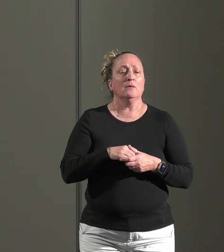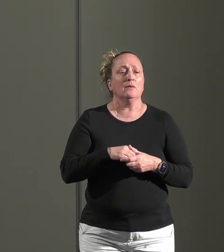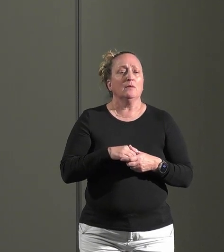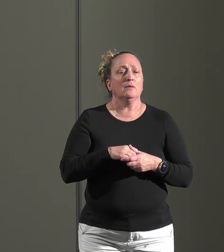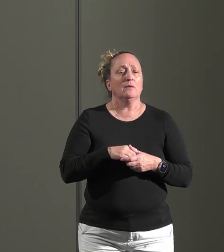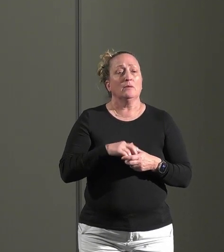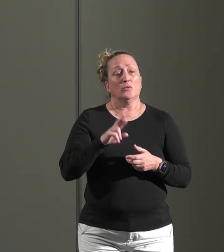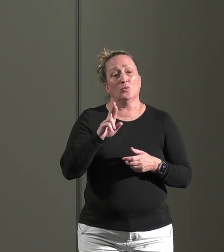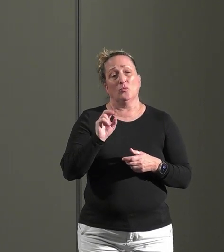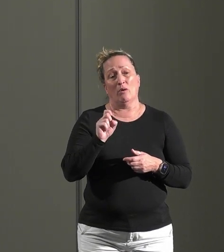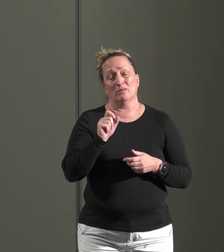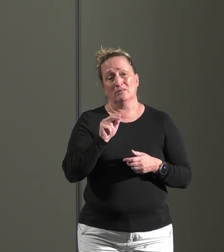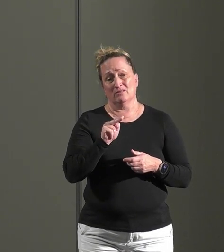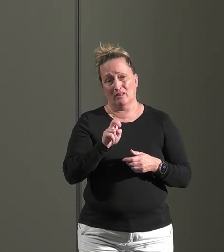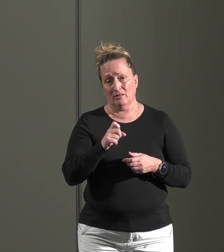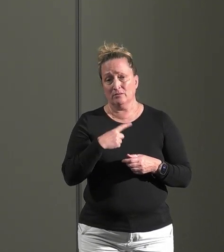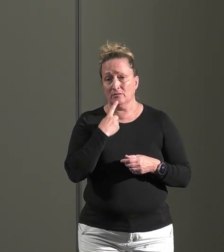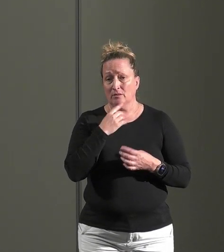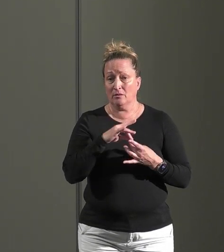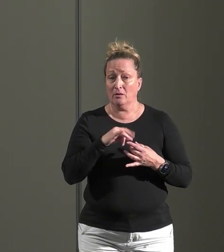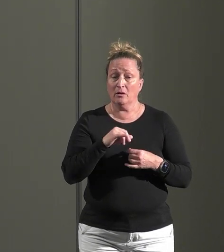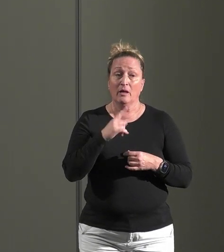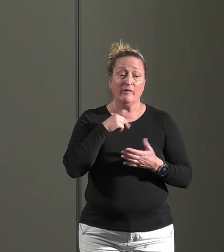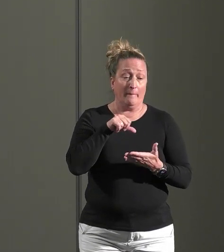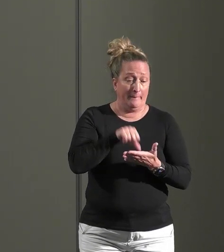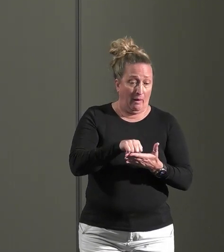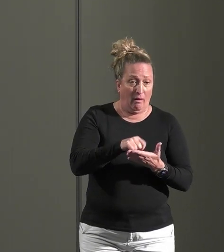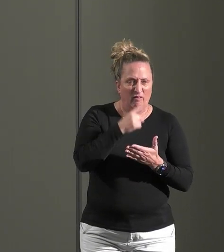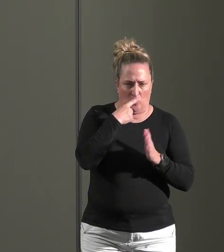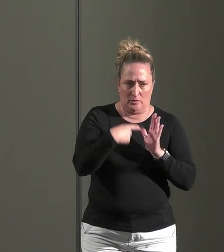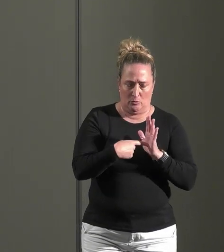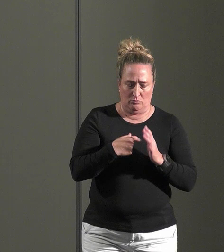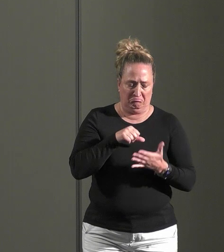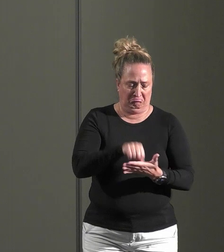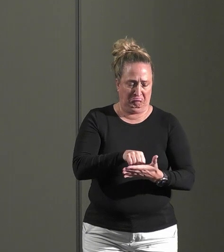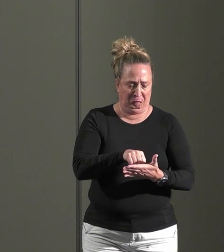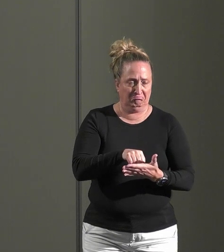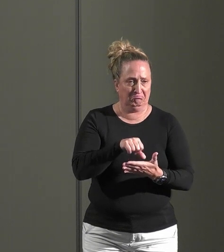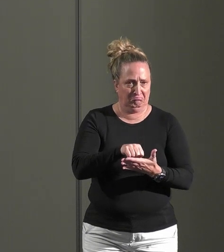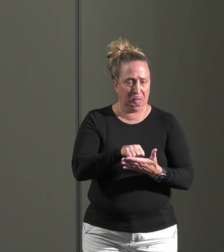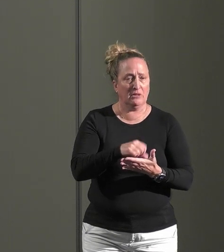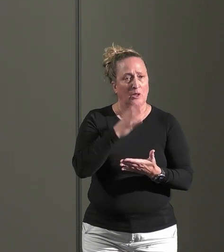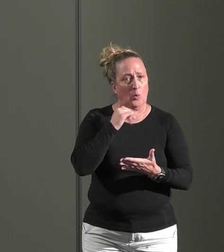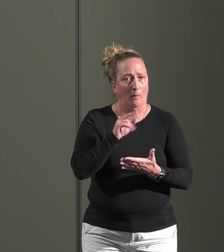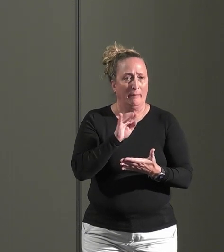we were saying earlier you have a button for instance, you want to know that it is a button. So